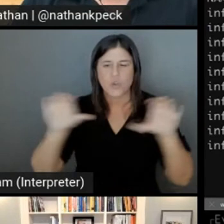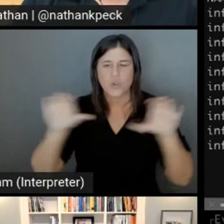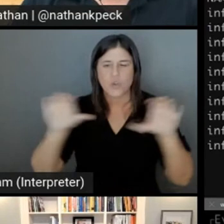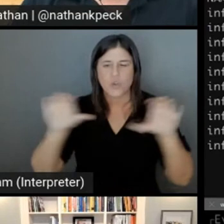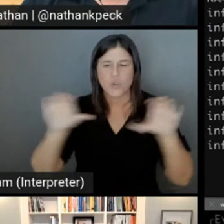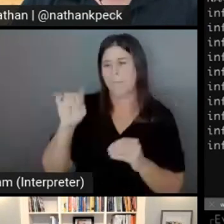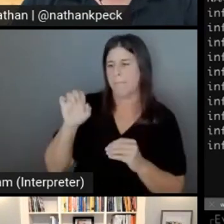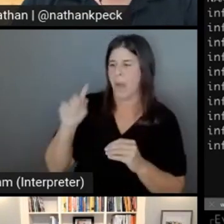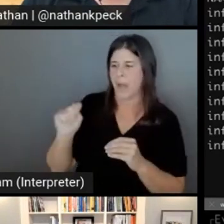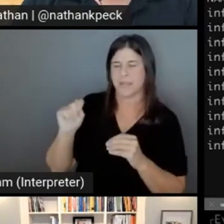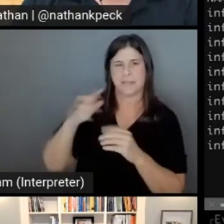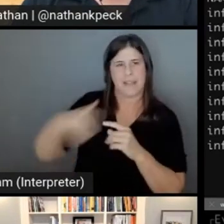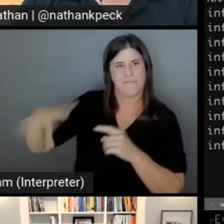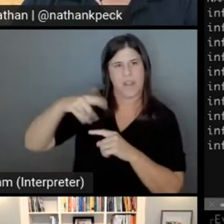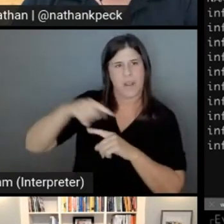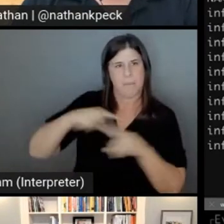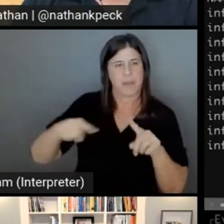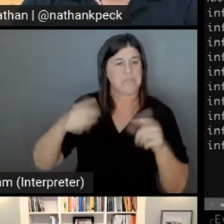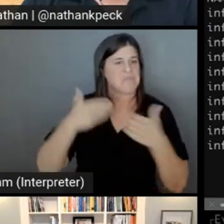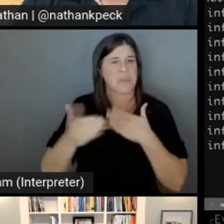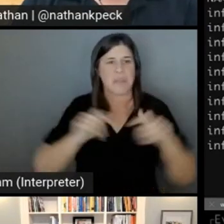even as you start to scale to the limits of Kubernetes itself.